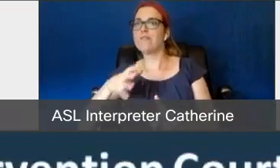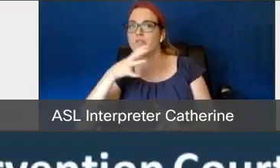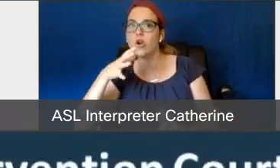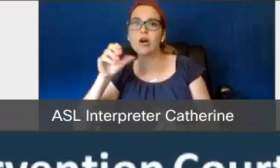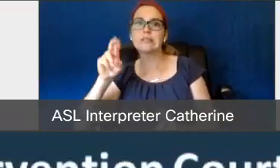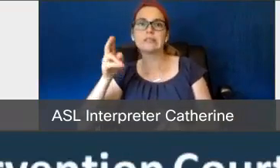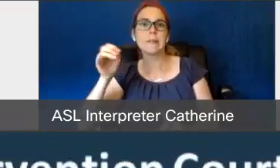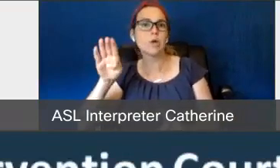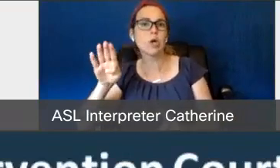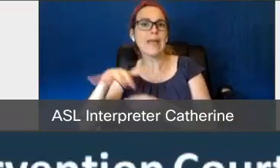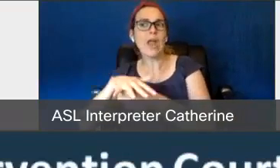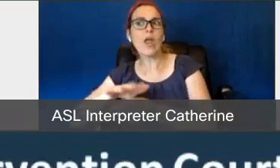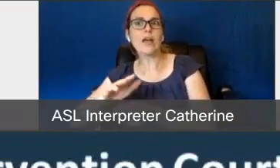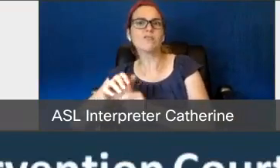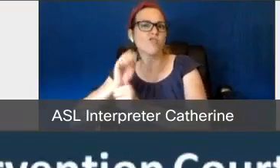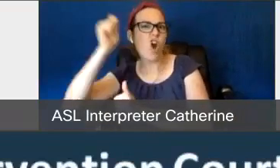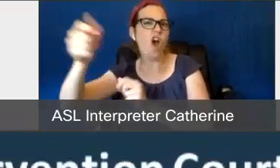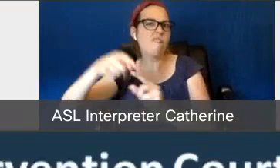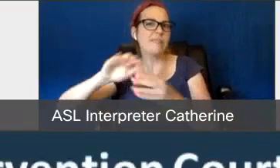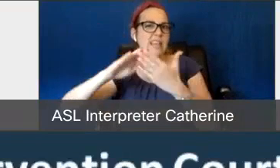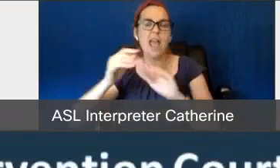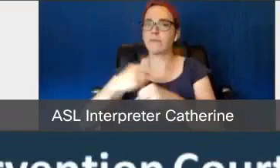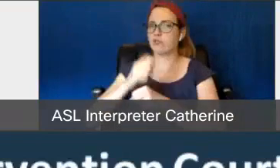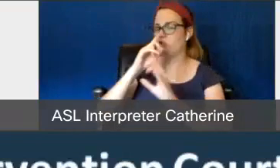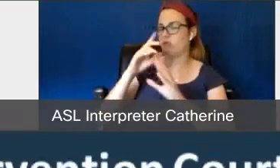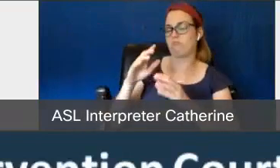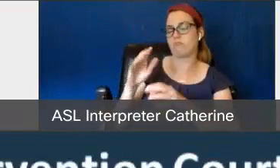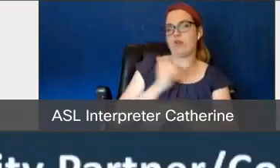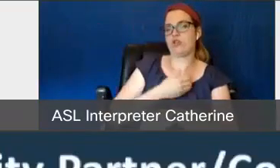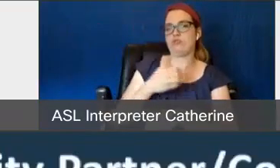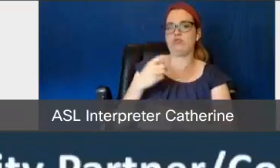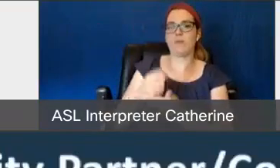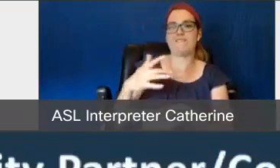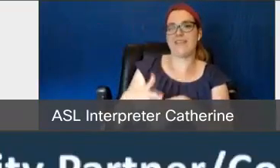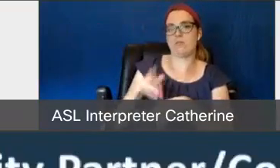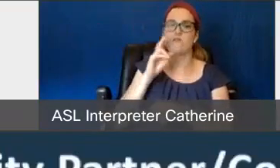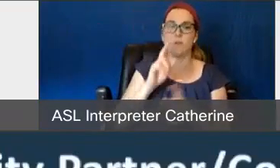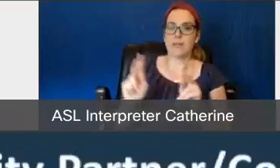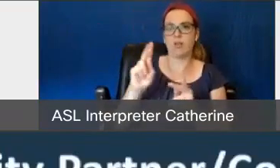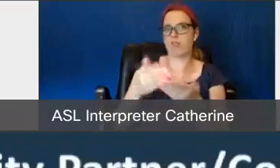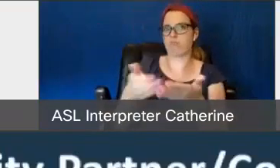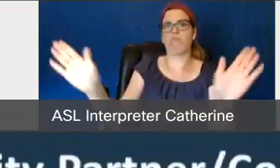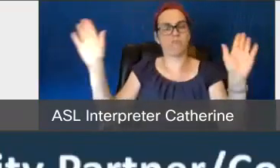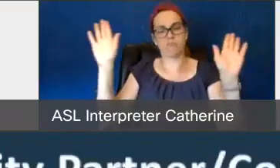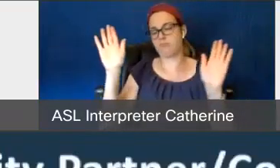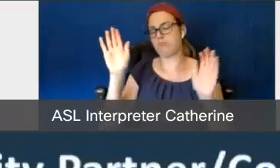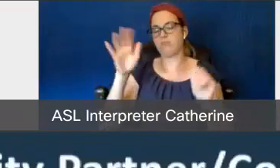sure that that treatment is available to people. Okay, so let me on here. Again I talked about this before,